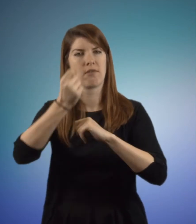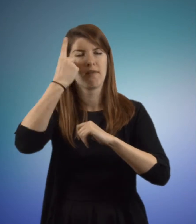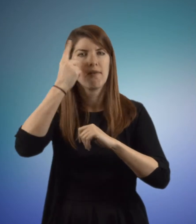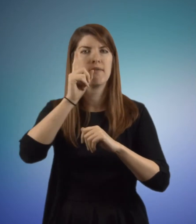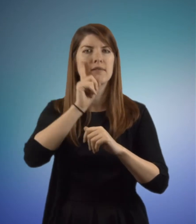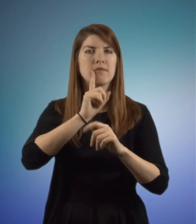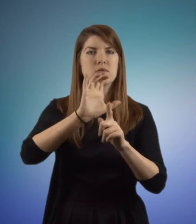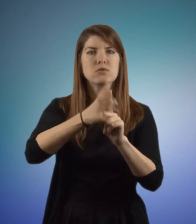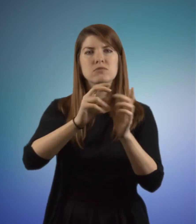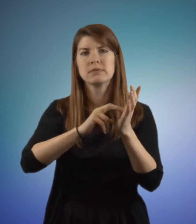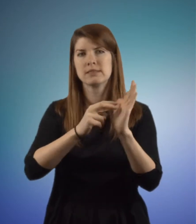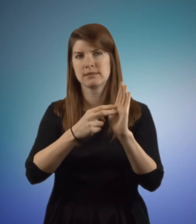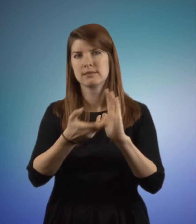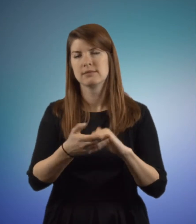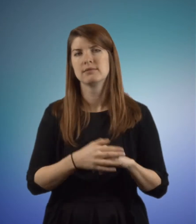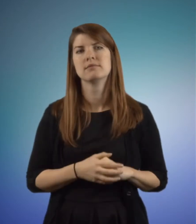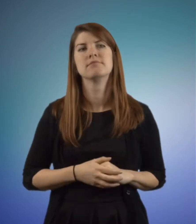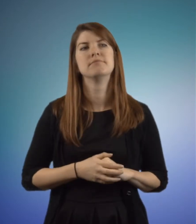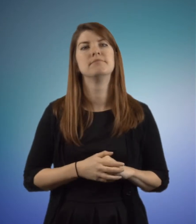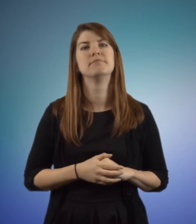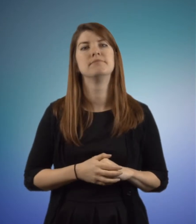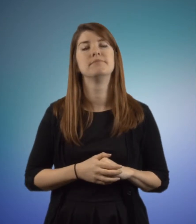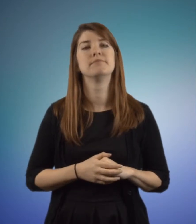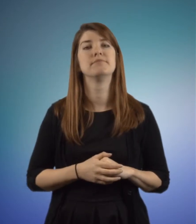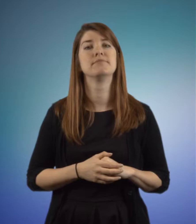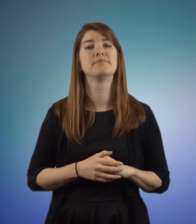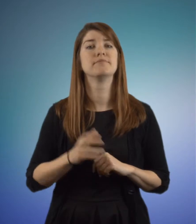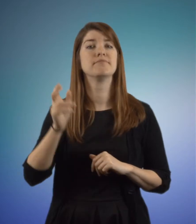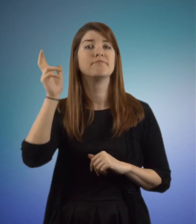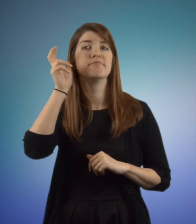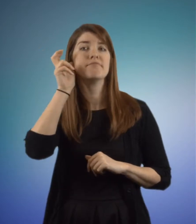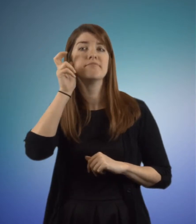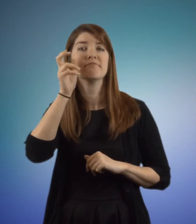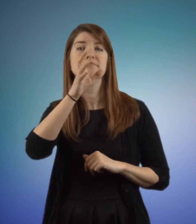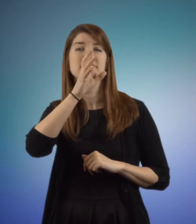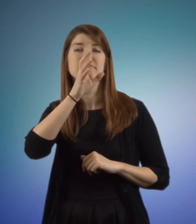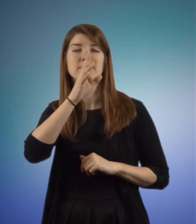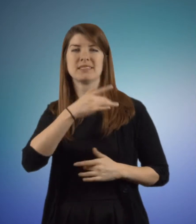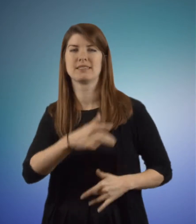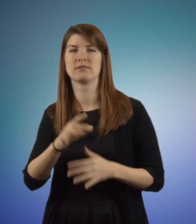Listening and speaking is probably tied more to language and communication.